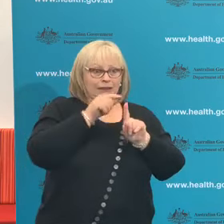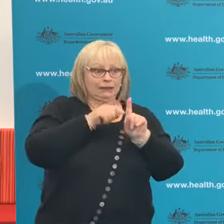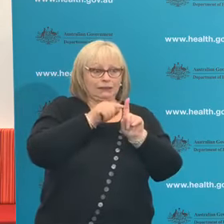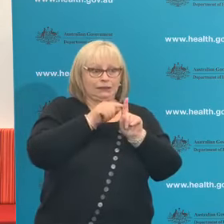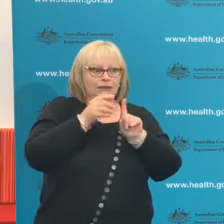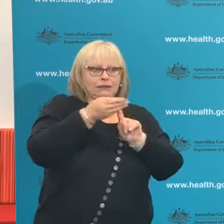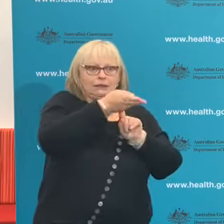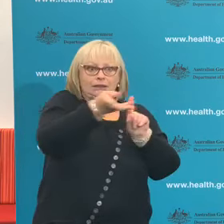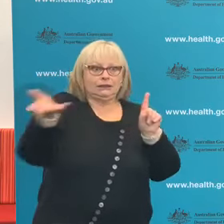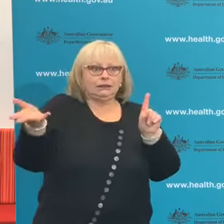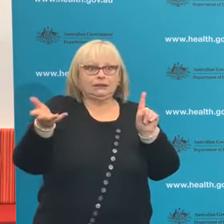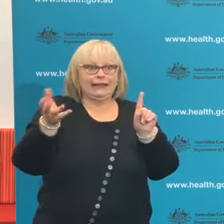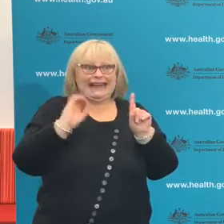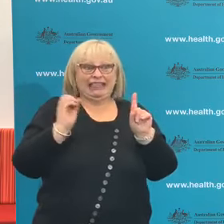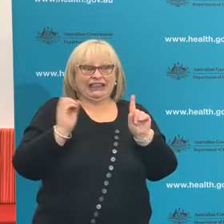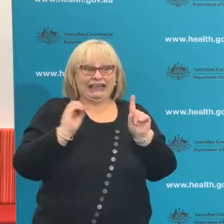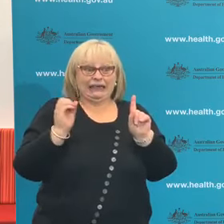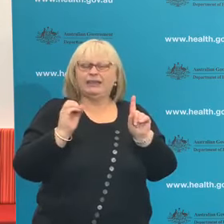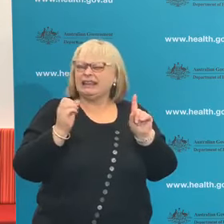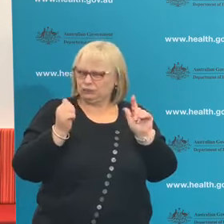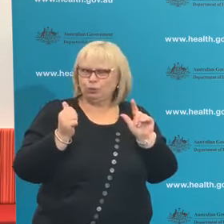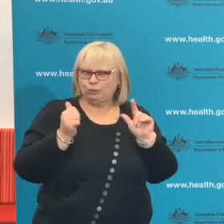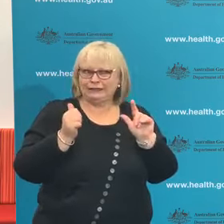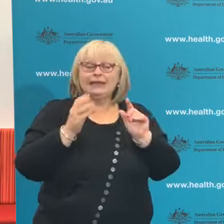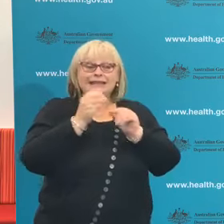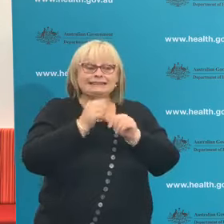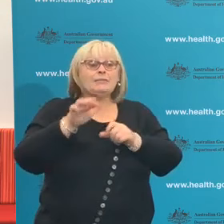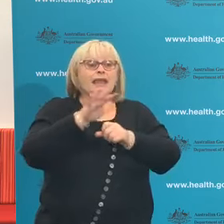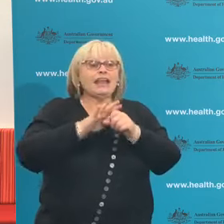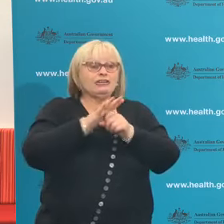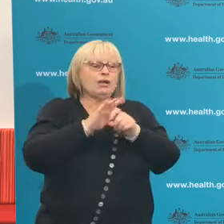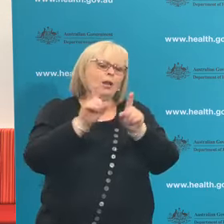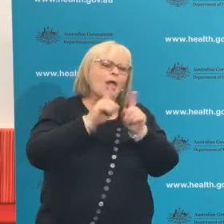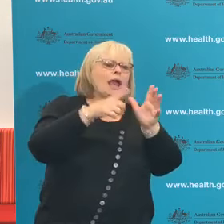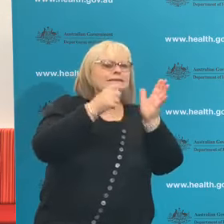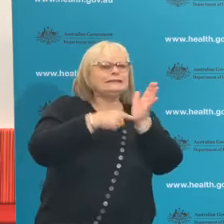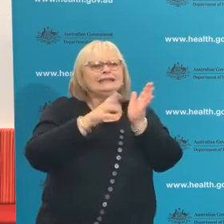states, that might mean that some states might feel the need to